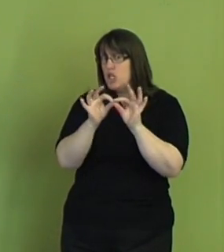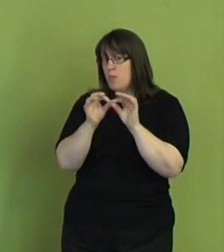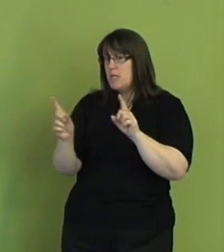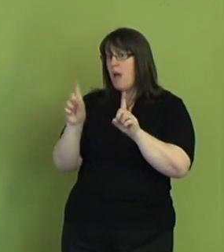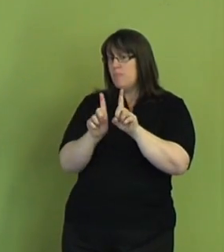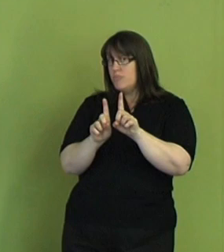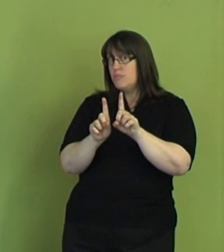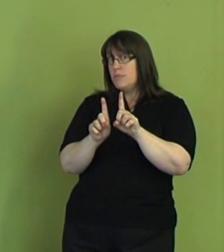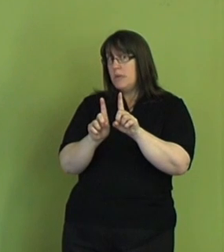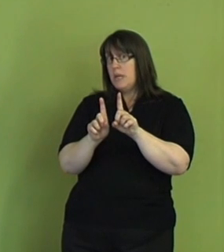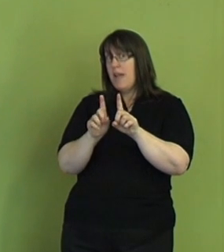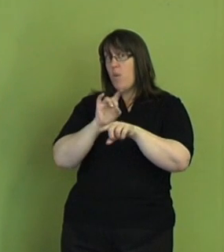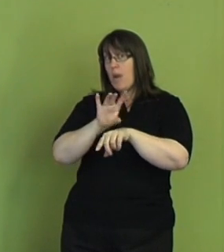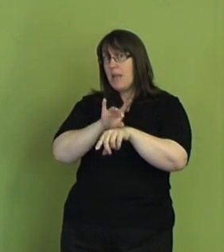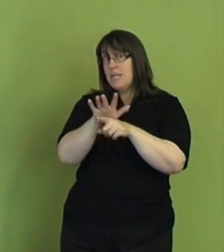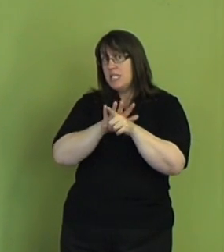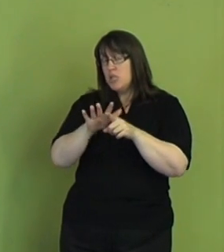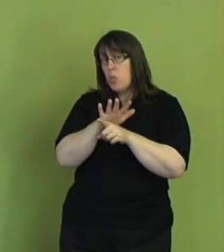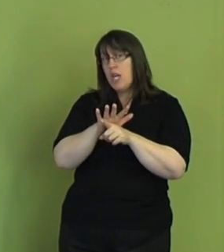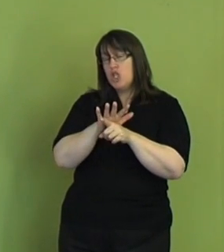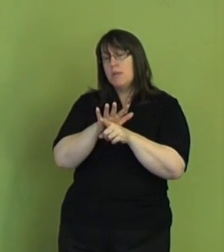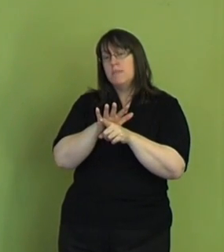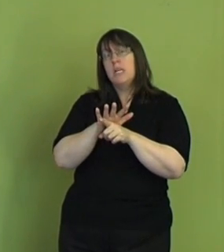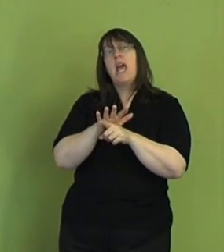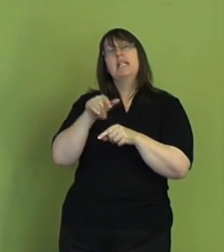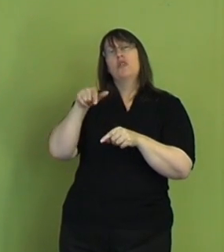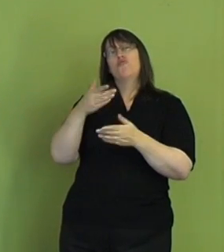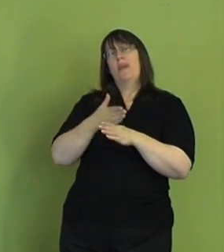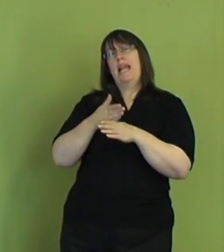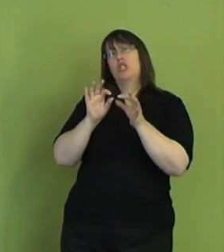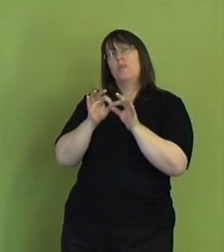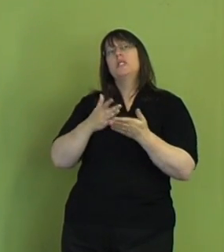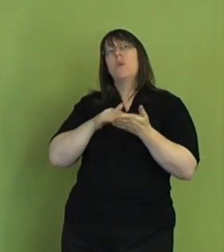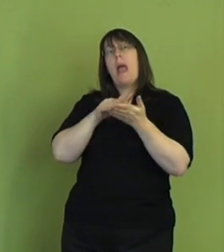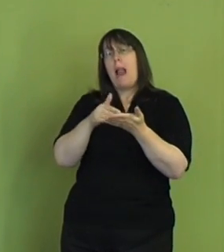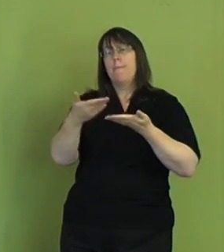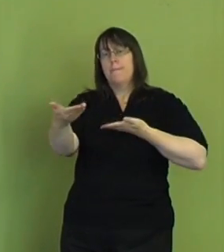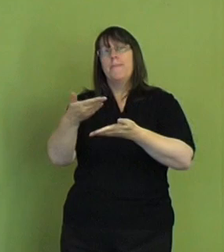to help that person to express their feelings and needs